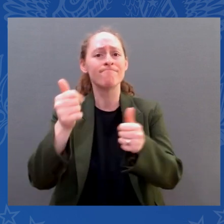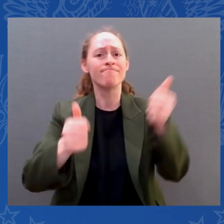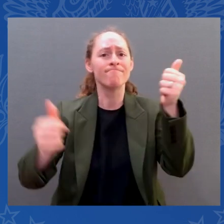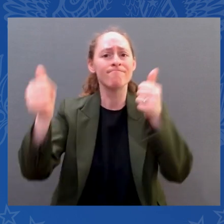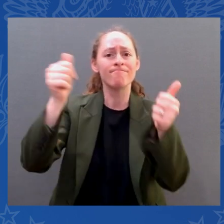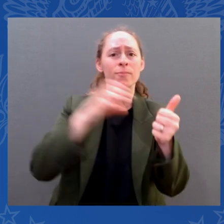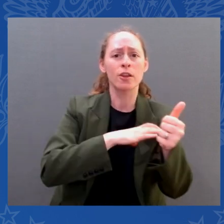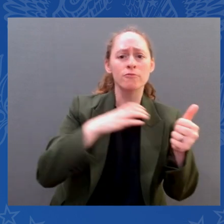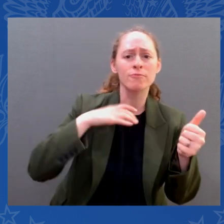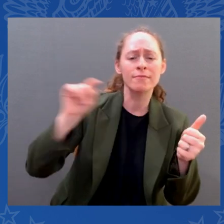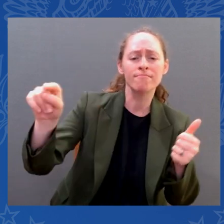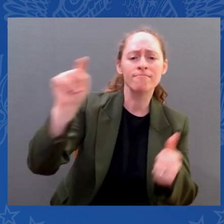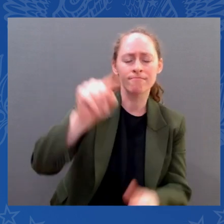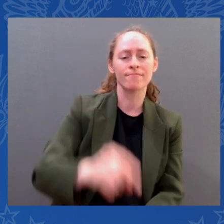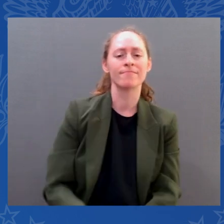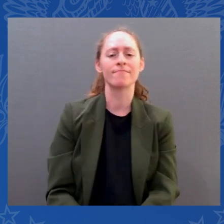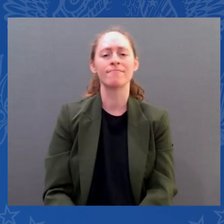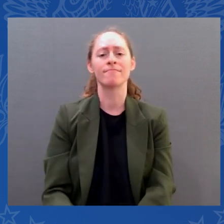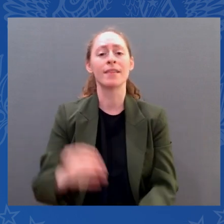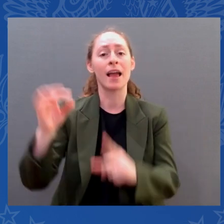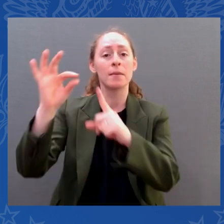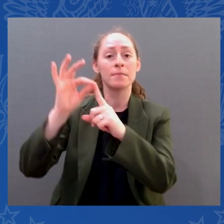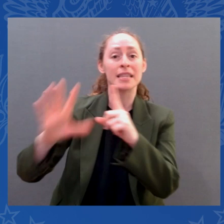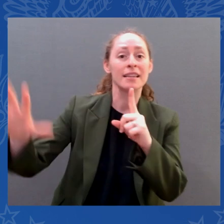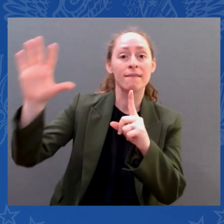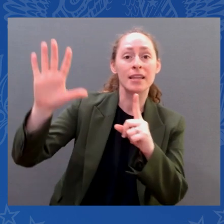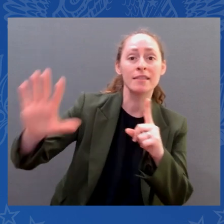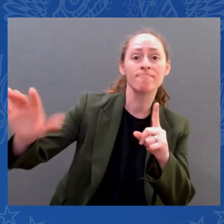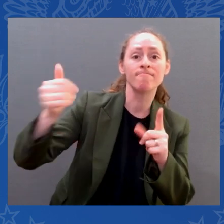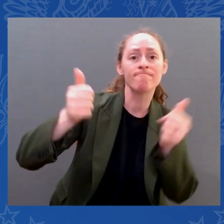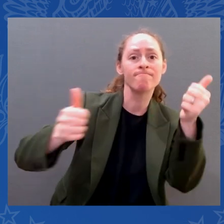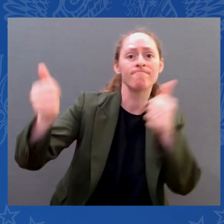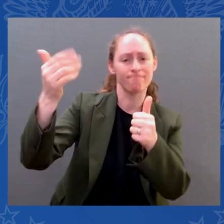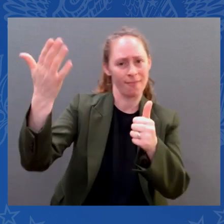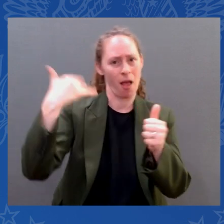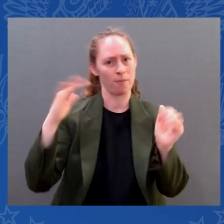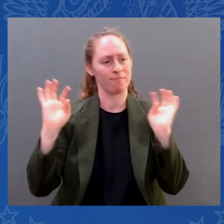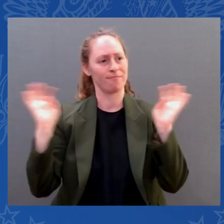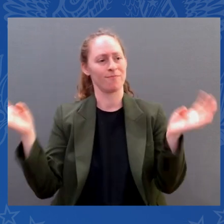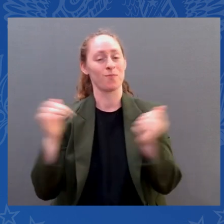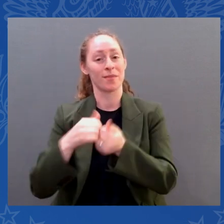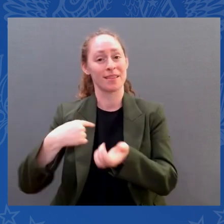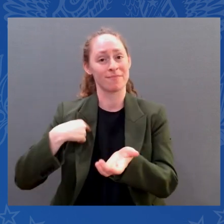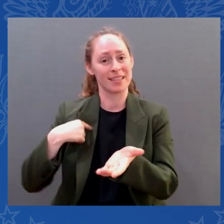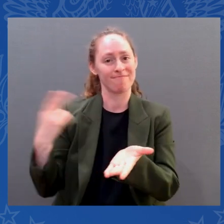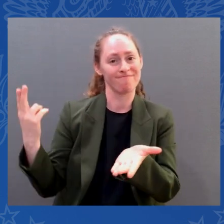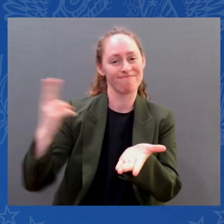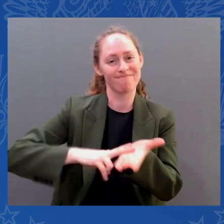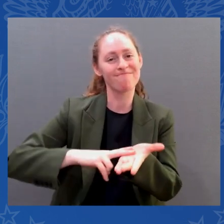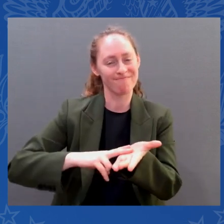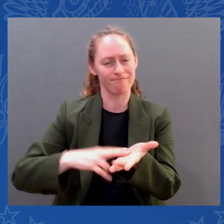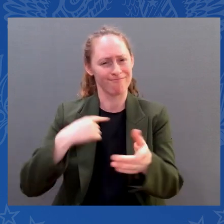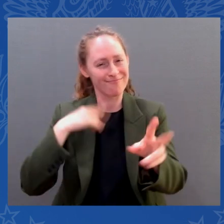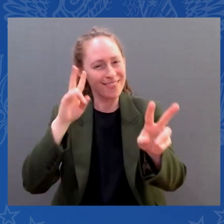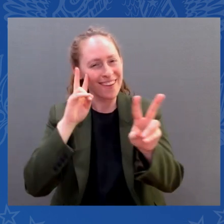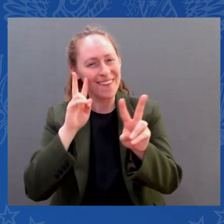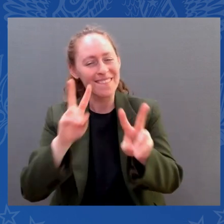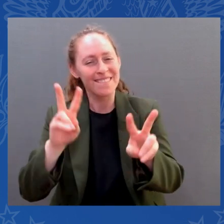And I look forward, one day, to visiting the National Museum of Asian Pacific American History and Culture with all of you.